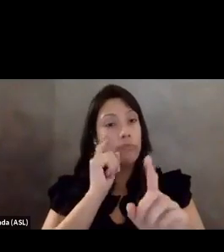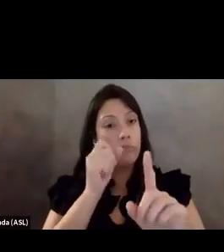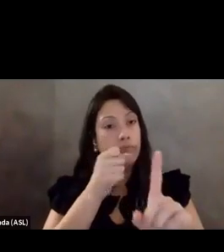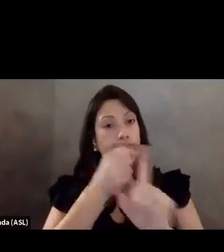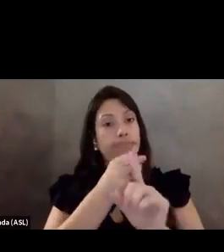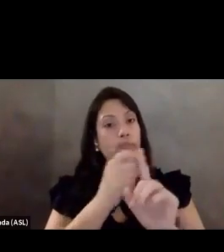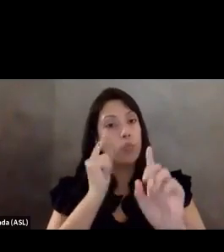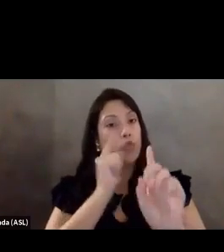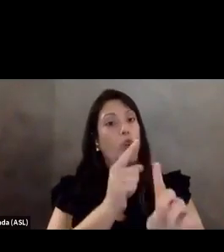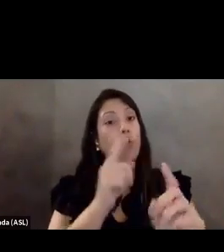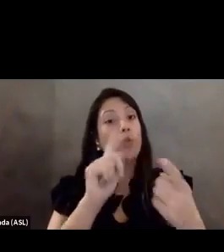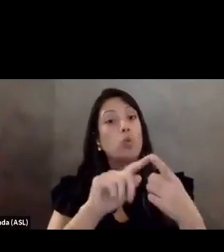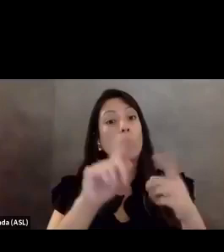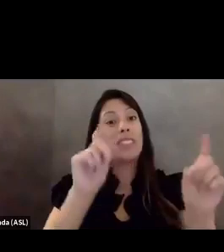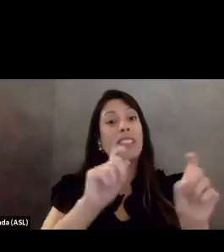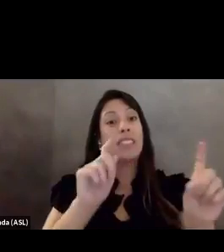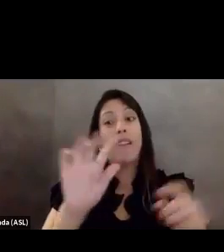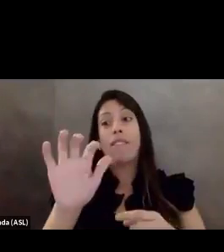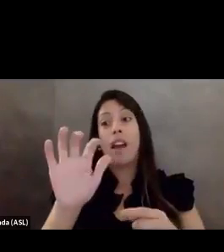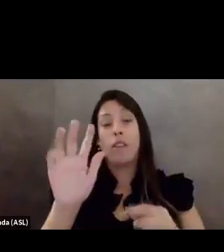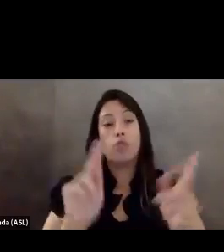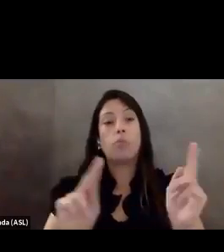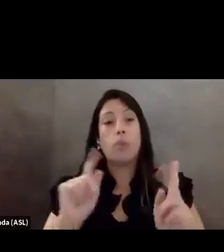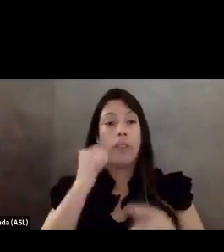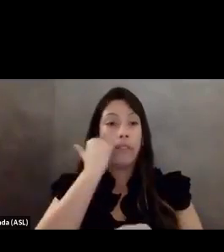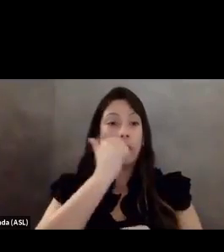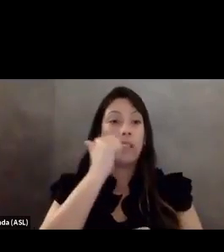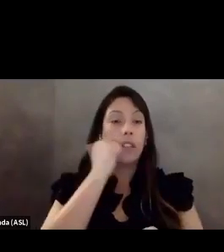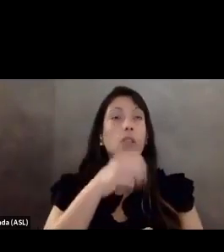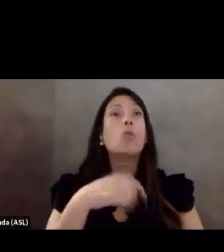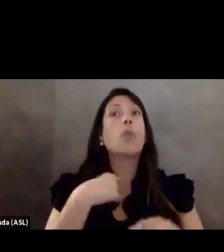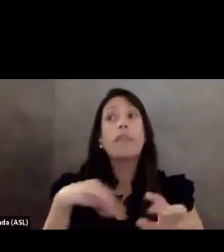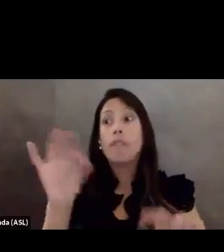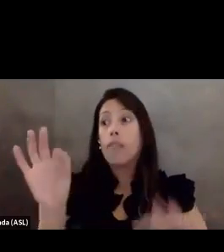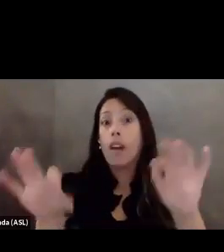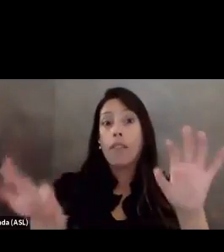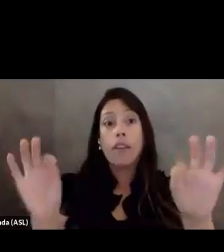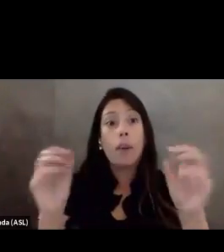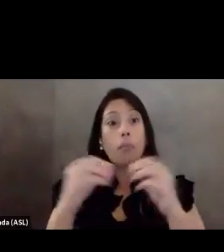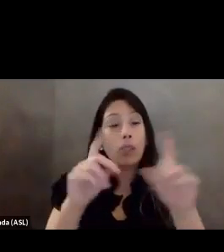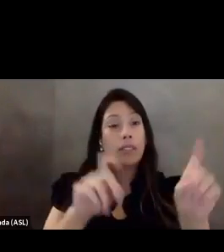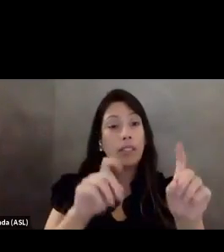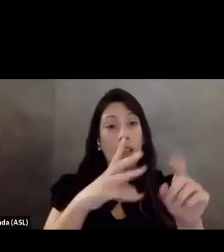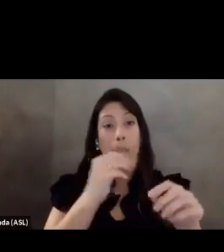So we're finding more cases and our test positivity potentially could even go up a